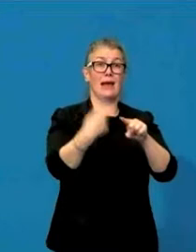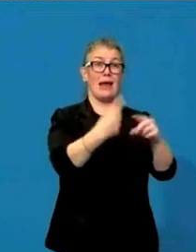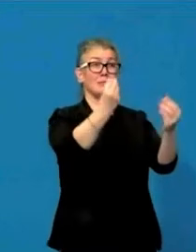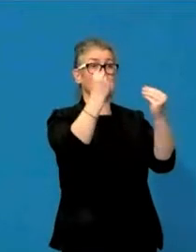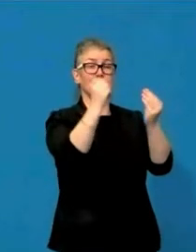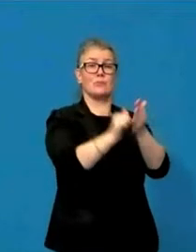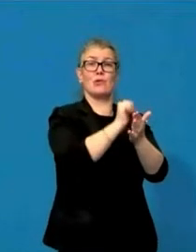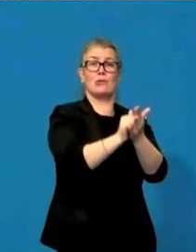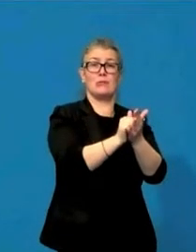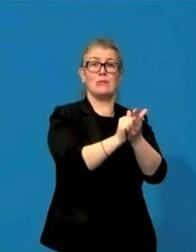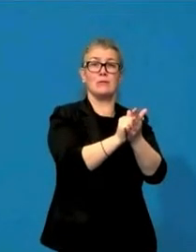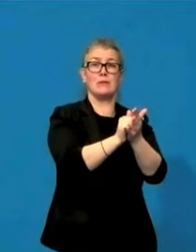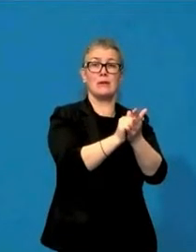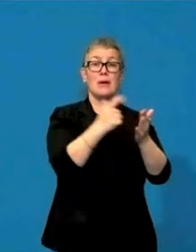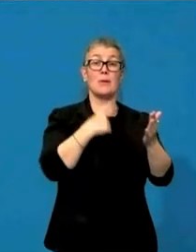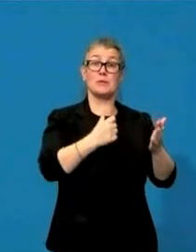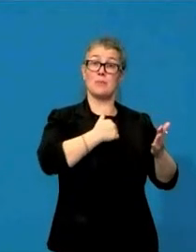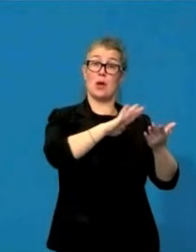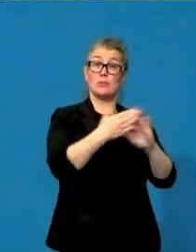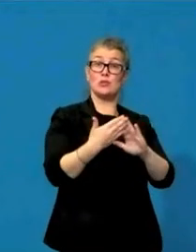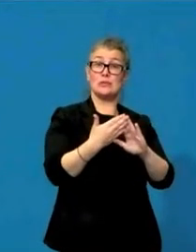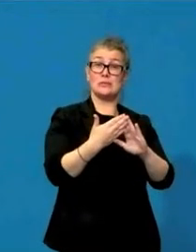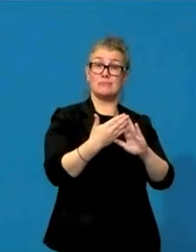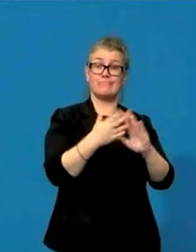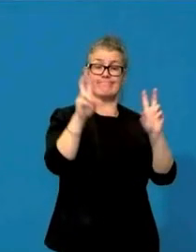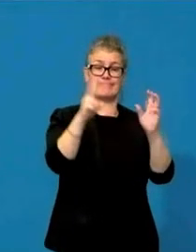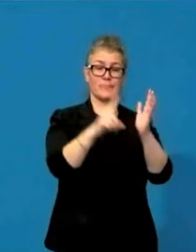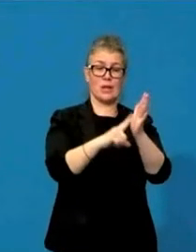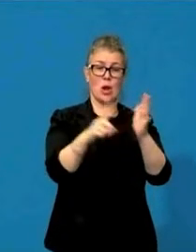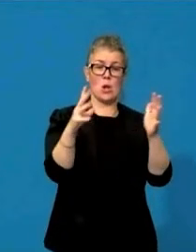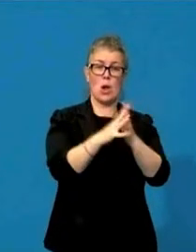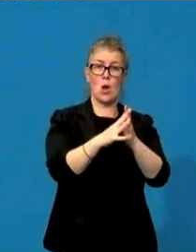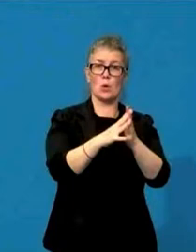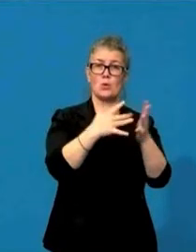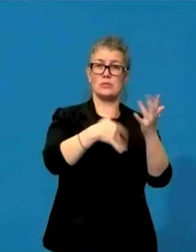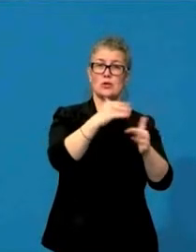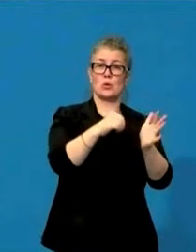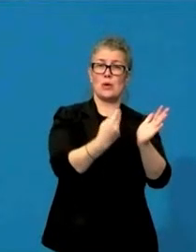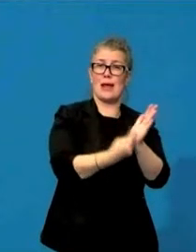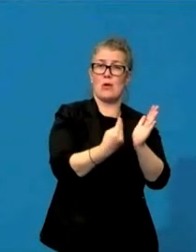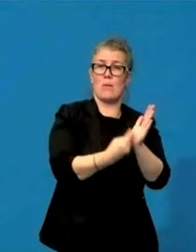socioeconomic community, where money is so important to - and the value of money is